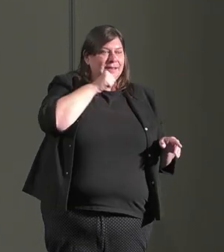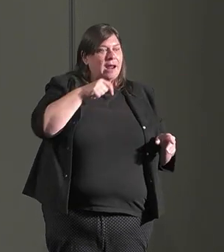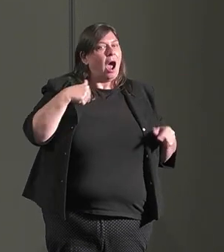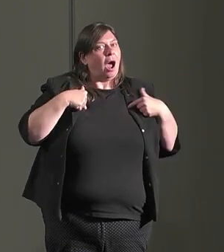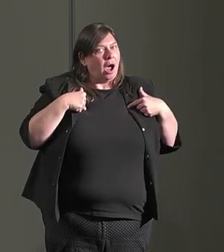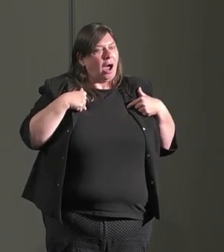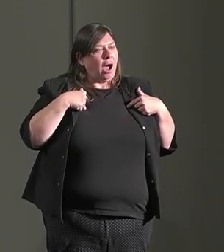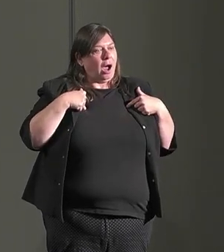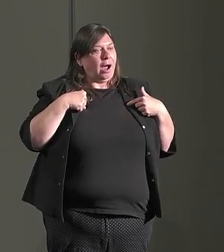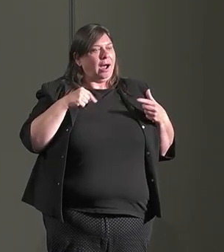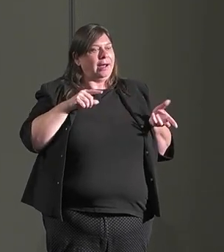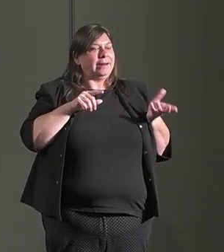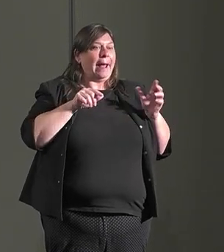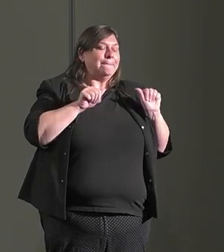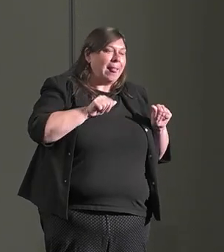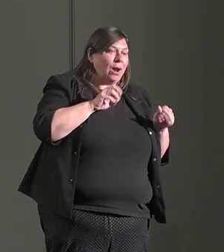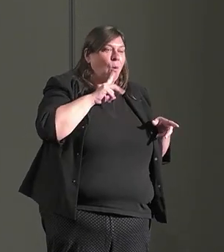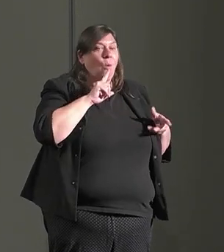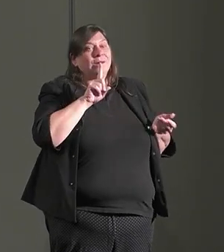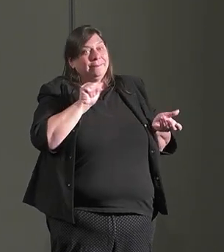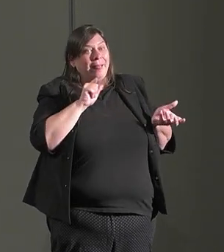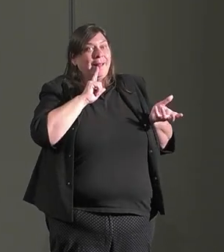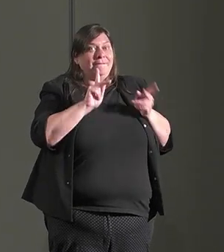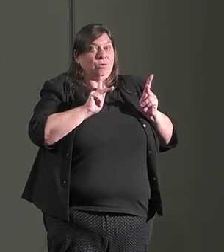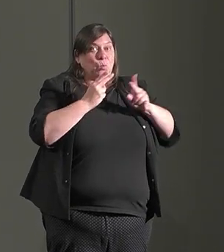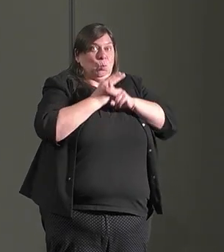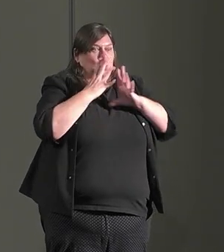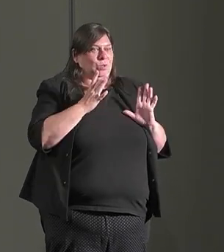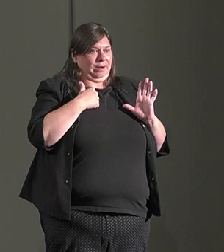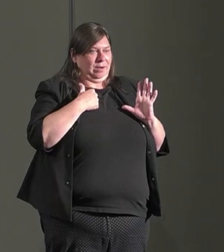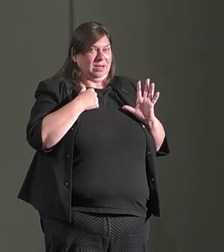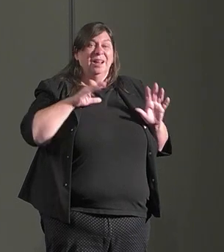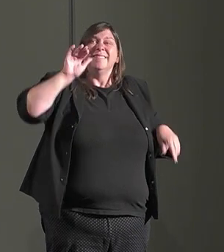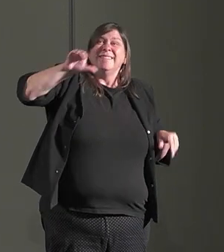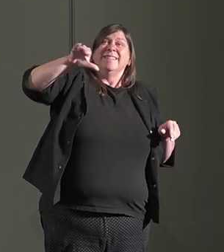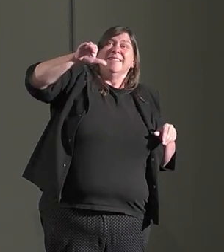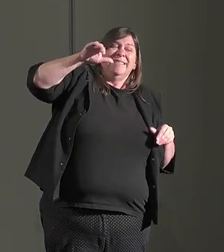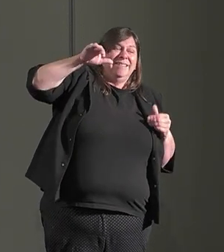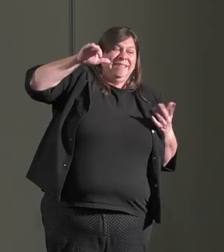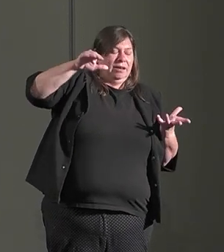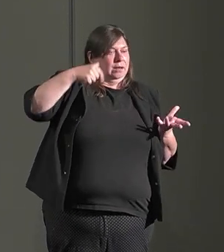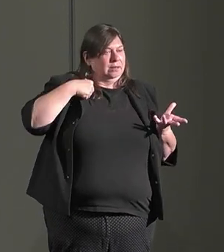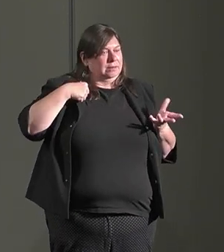the abilities or disabilities of the user to who is creating the product and service.